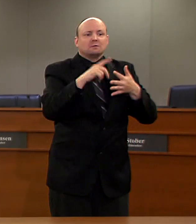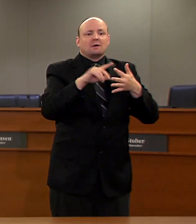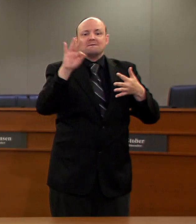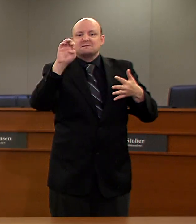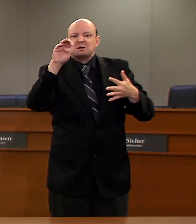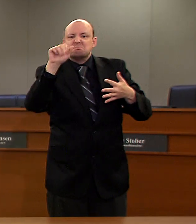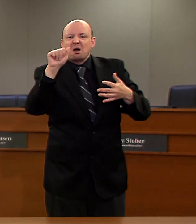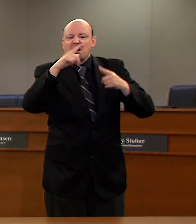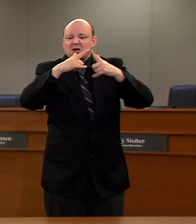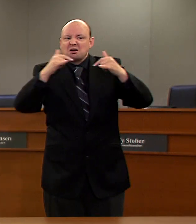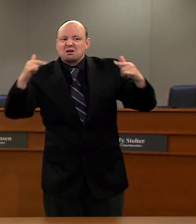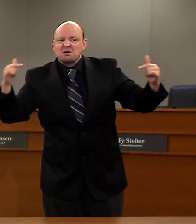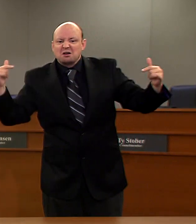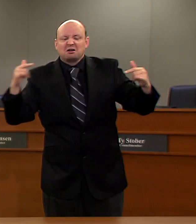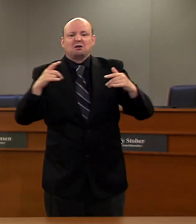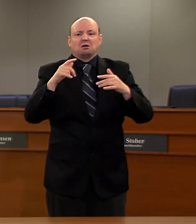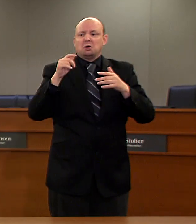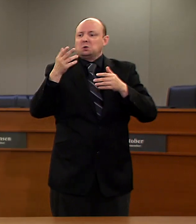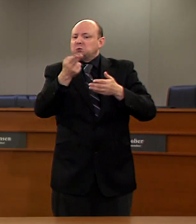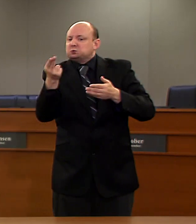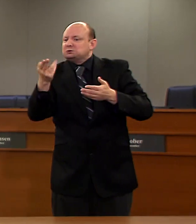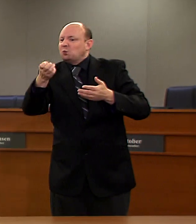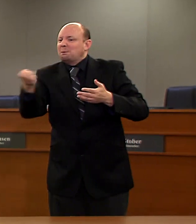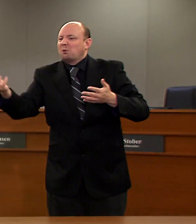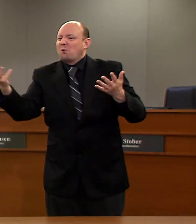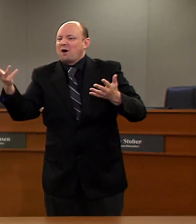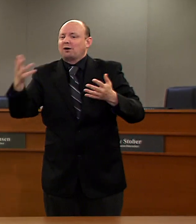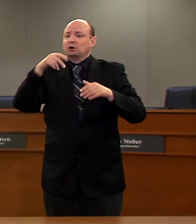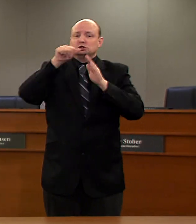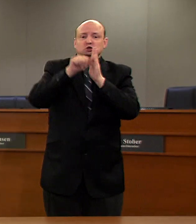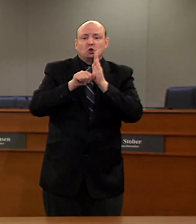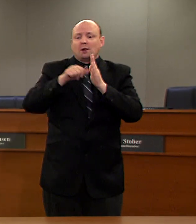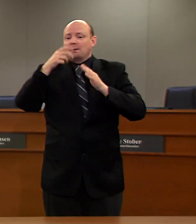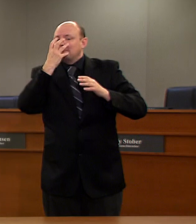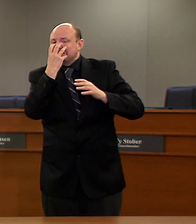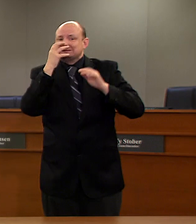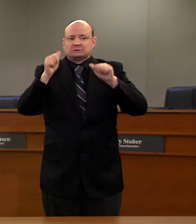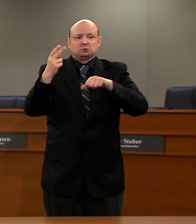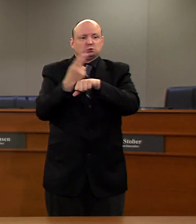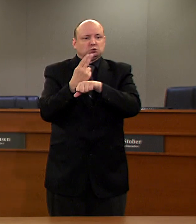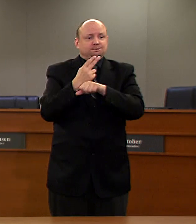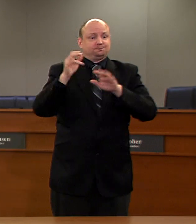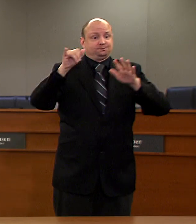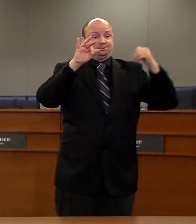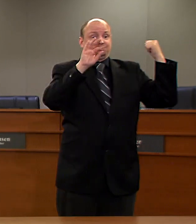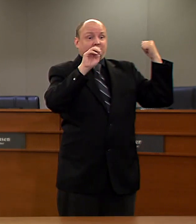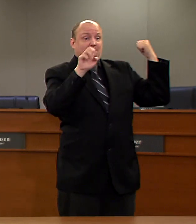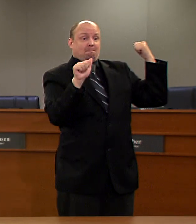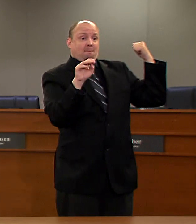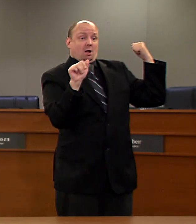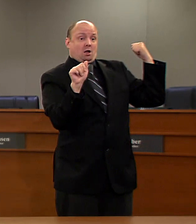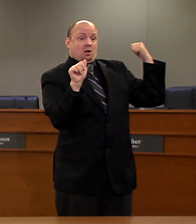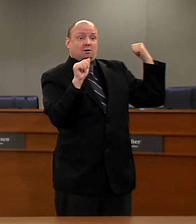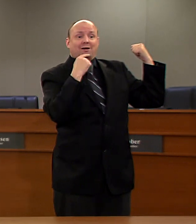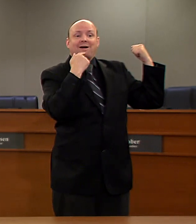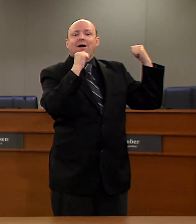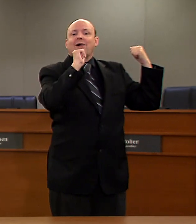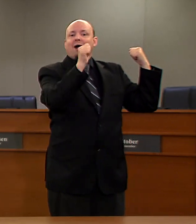not wait for PPE's from the Federal Government to show up, but to take aggressive action